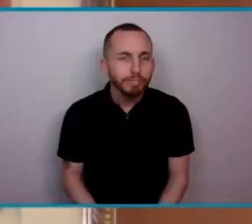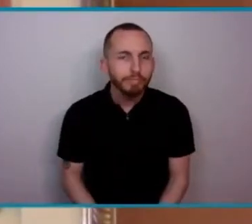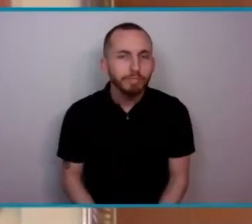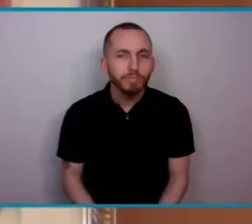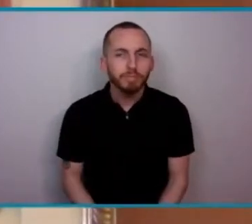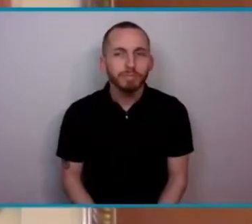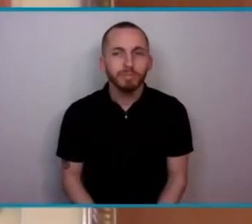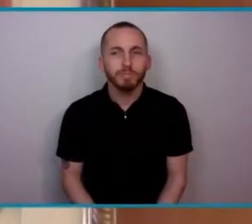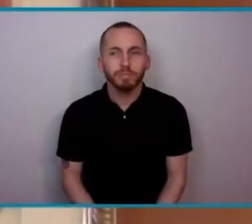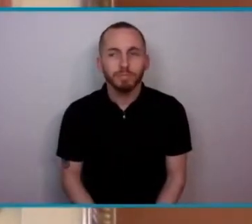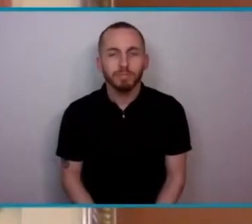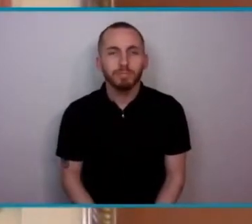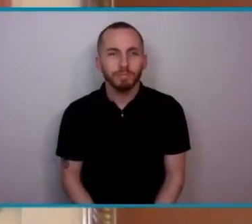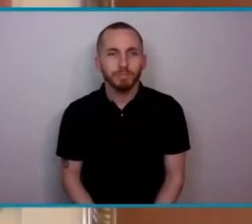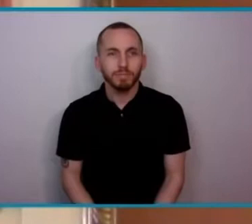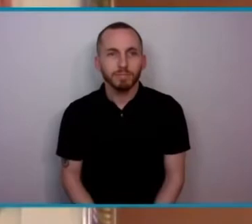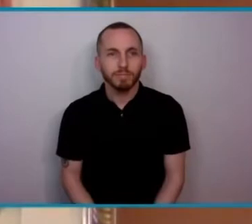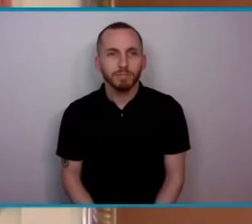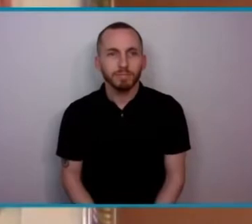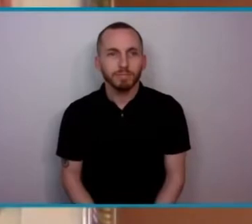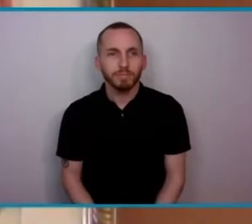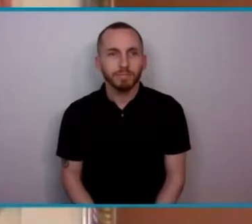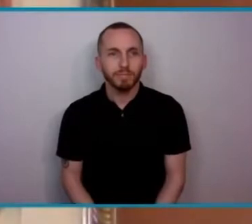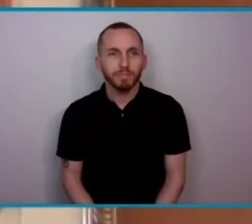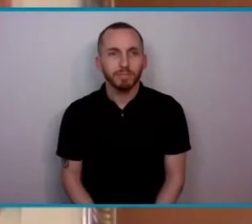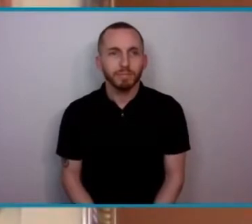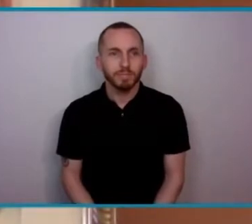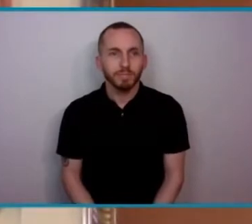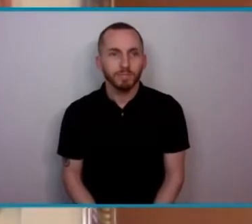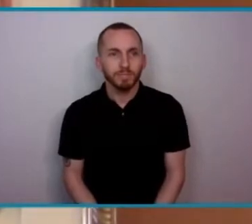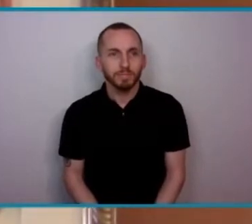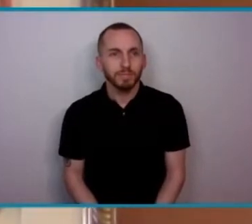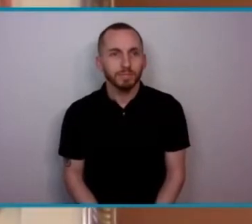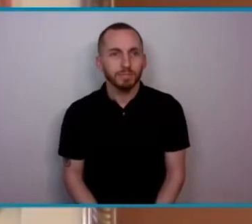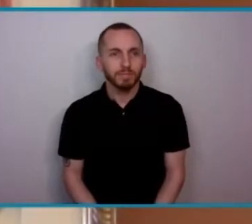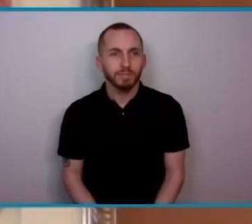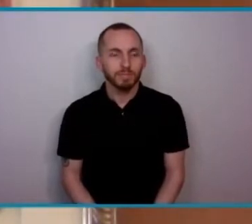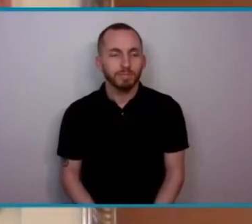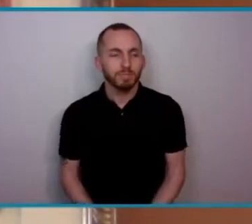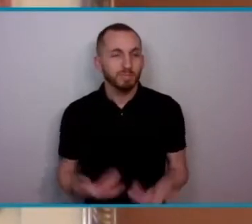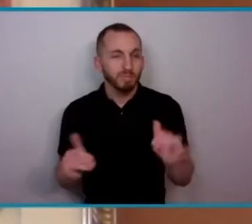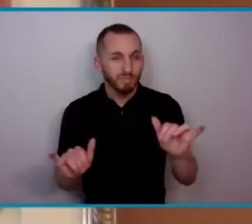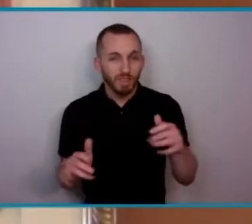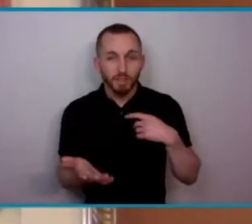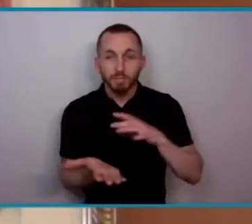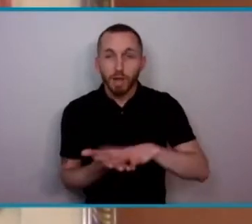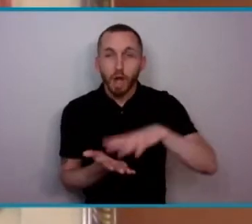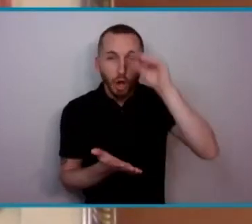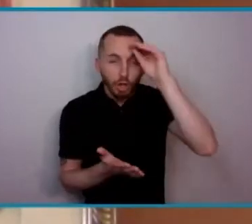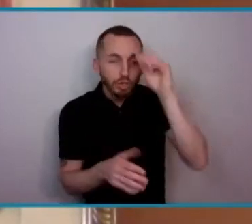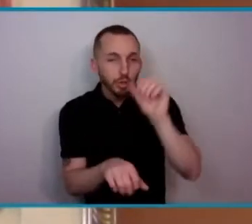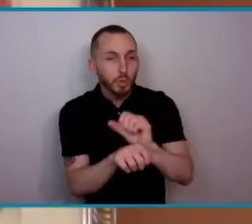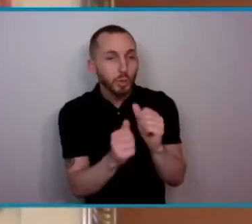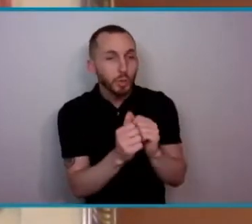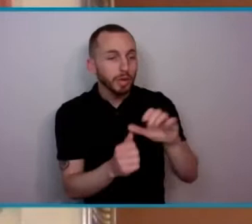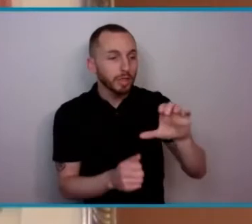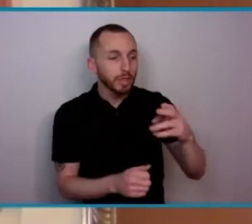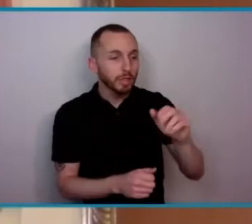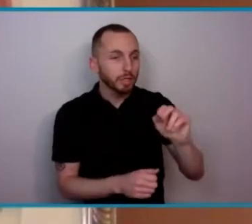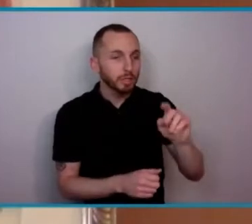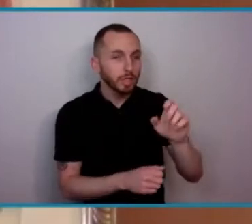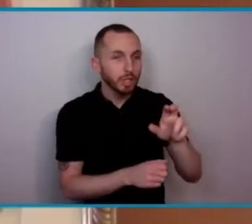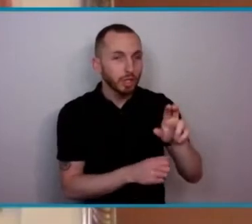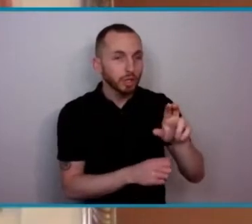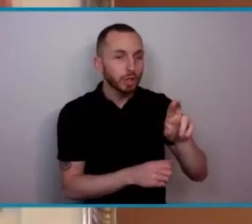I ended up finding that working with Chandler Rhodes and Melissa Walker at NICoE